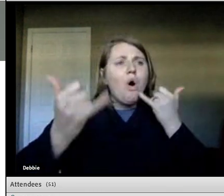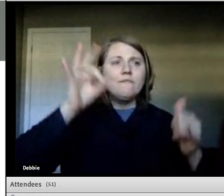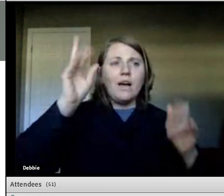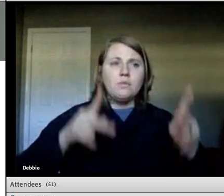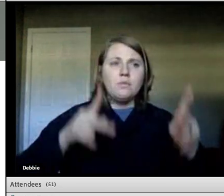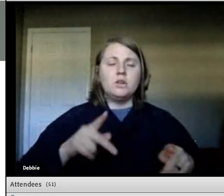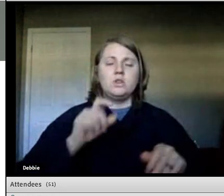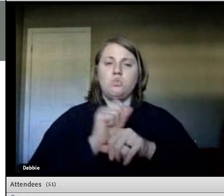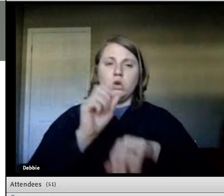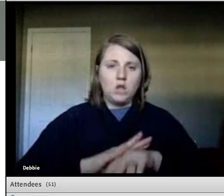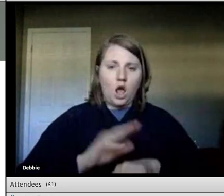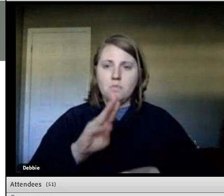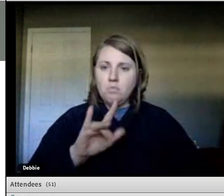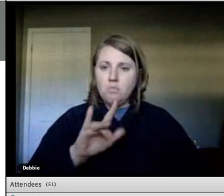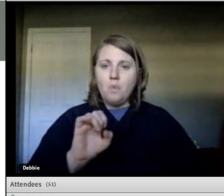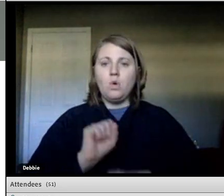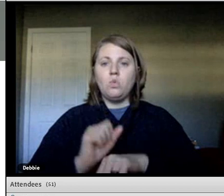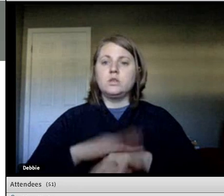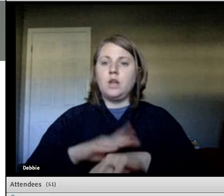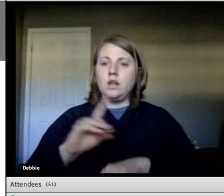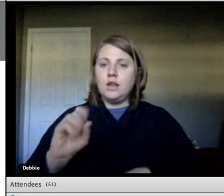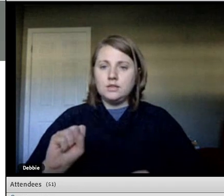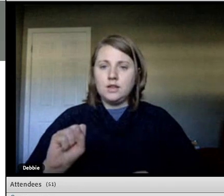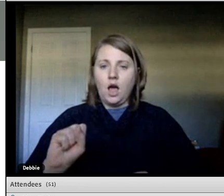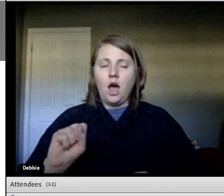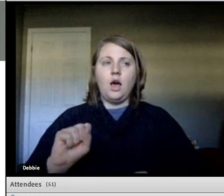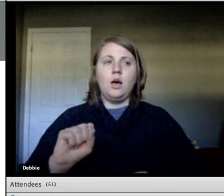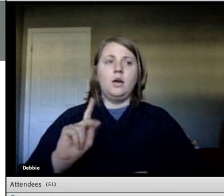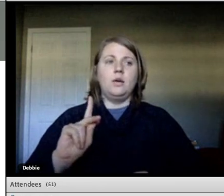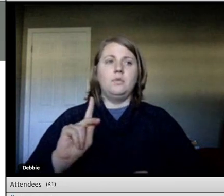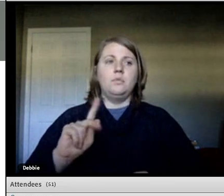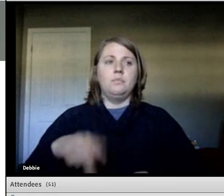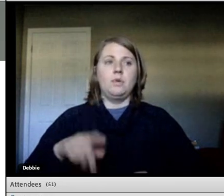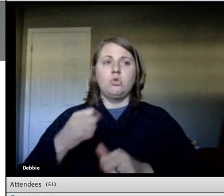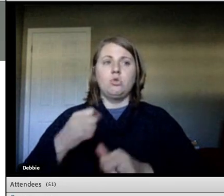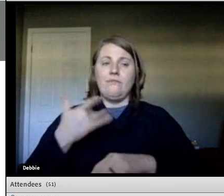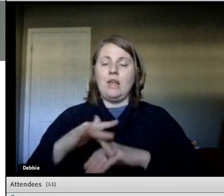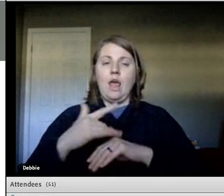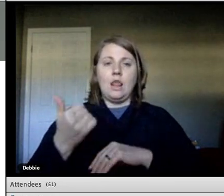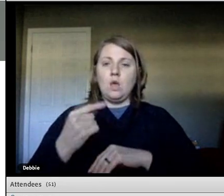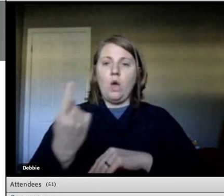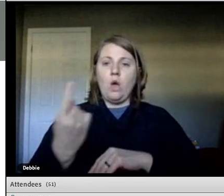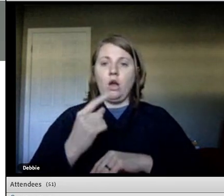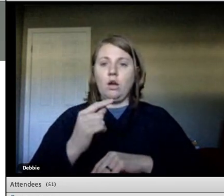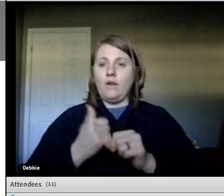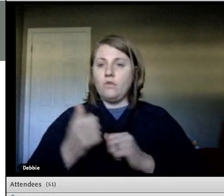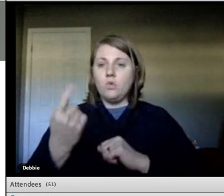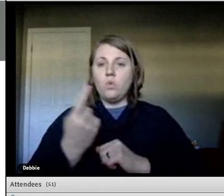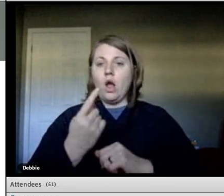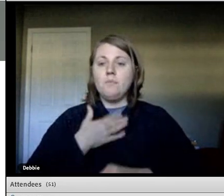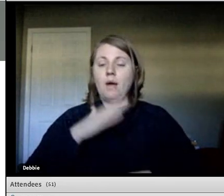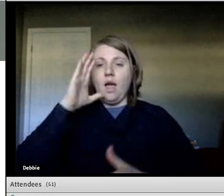so you can have it anywhere and everywhere. My husband, his school used it for students